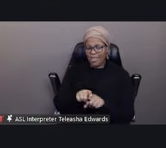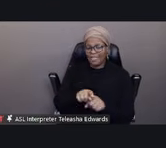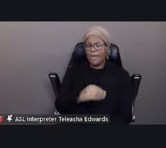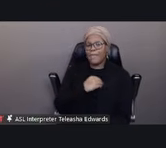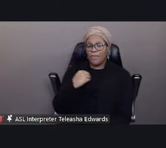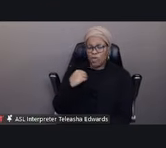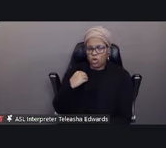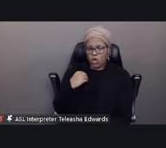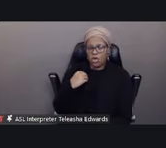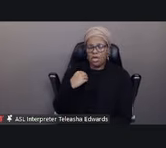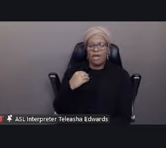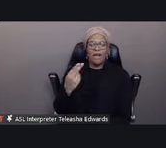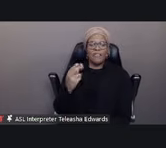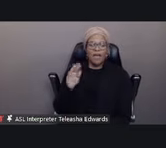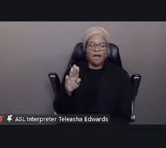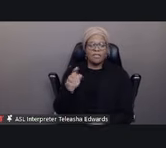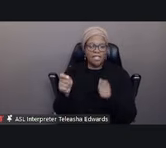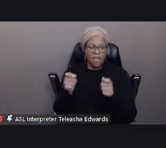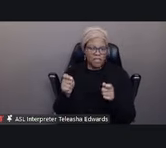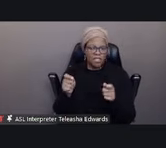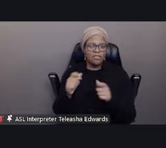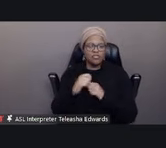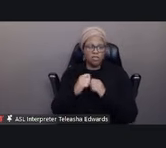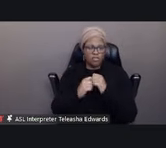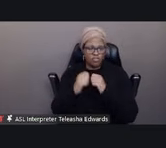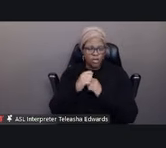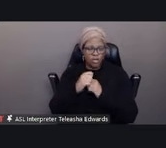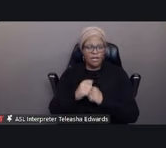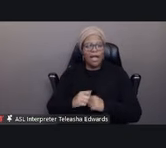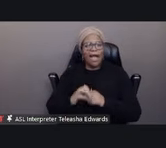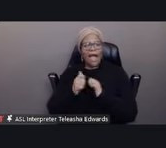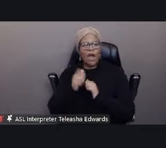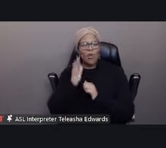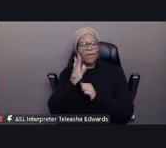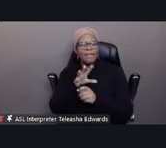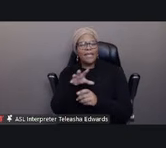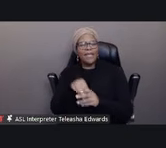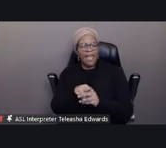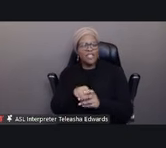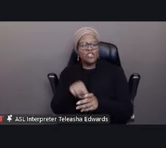structure? How will stakeholders be engaged in the needs assessment?